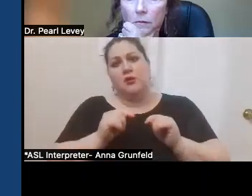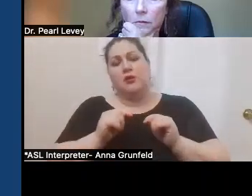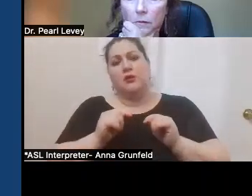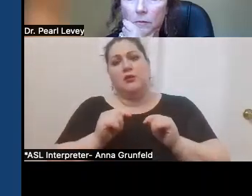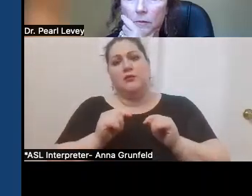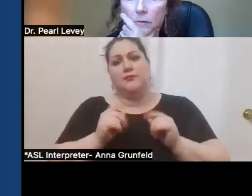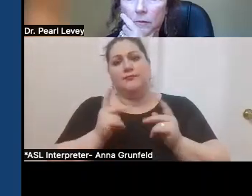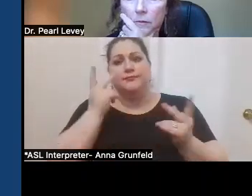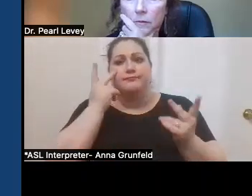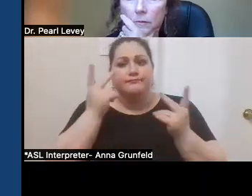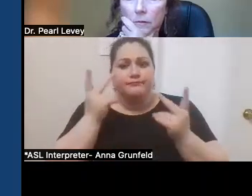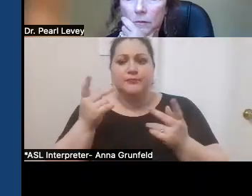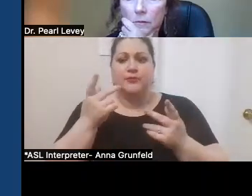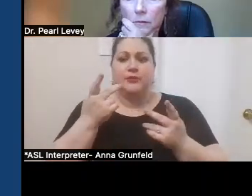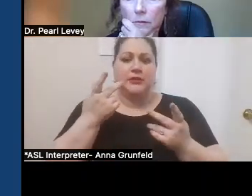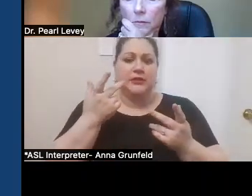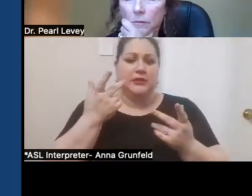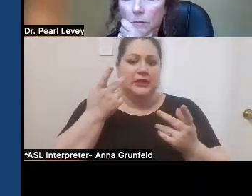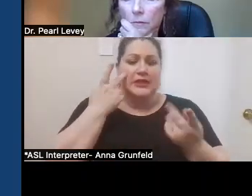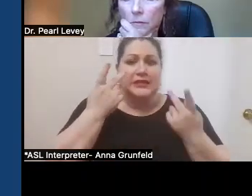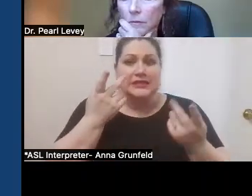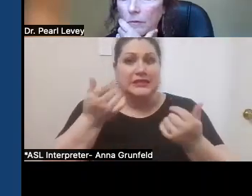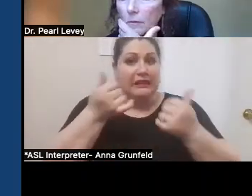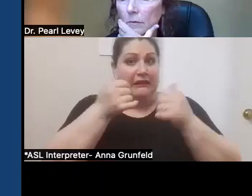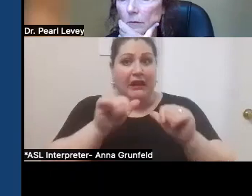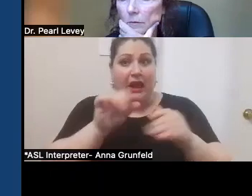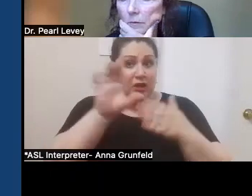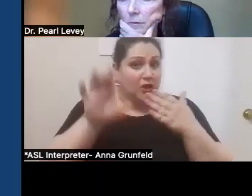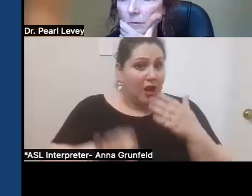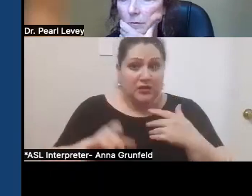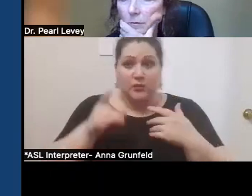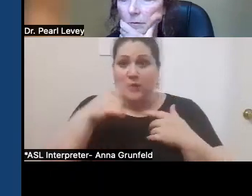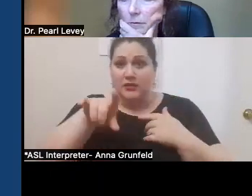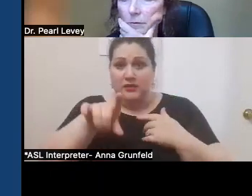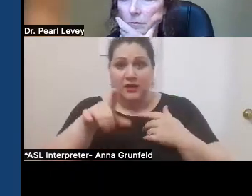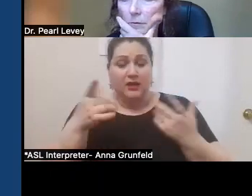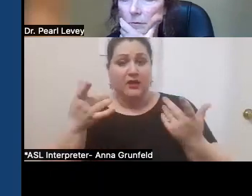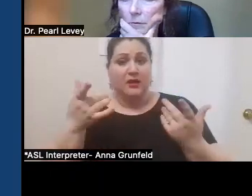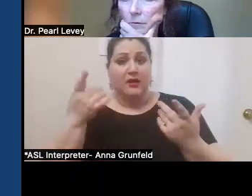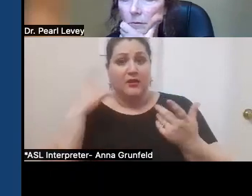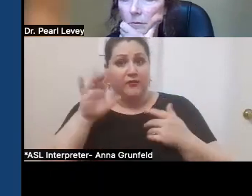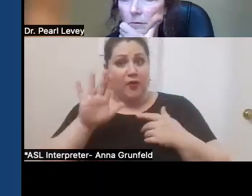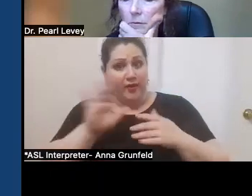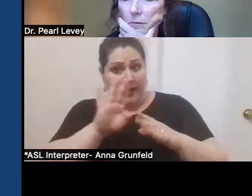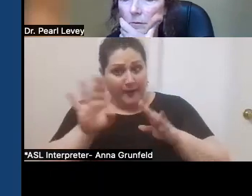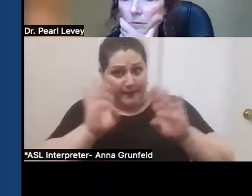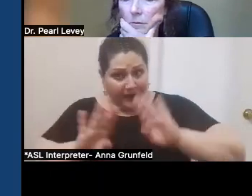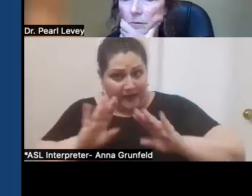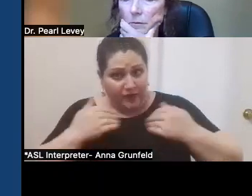What repercussions do those learners face? Again, it depends on the person who was the